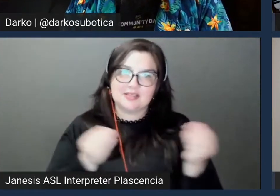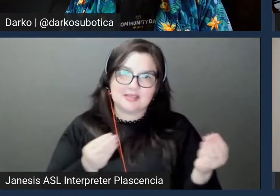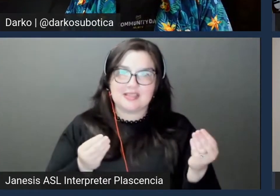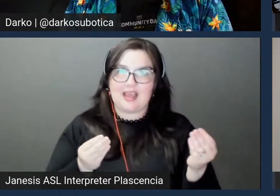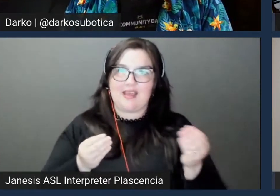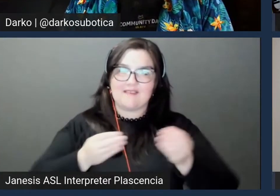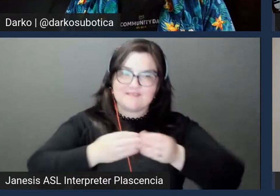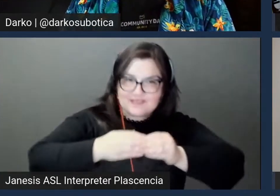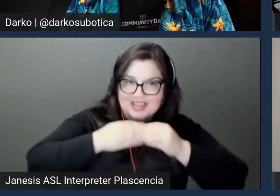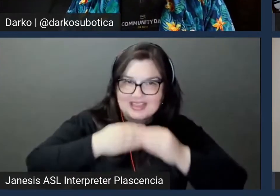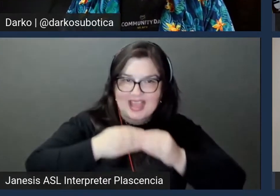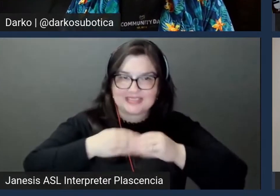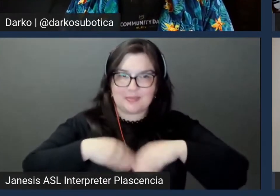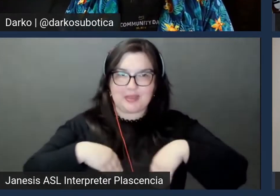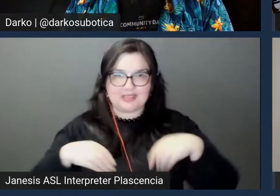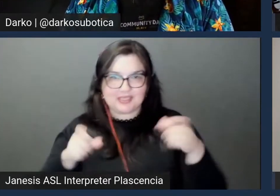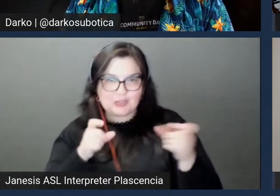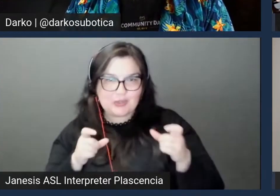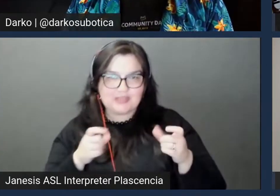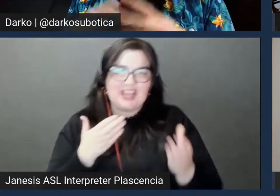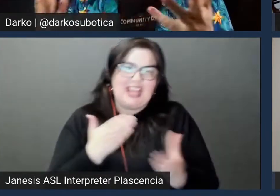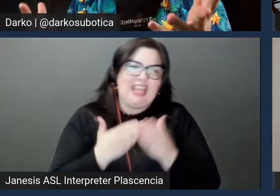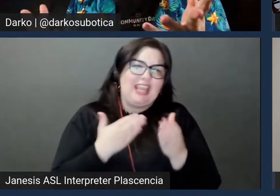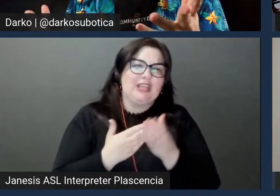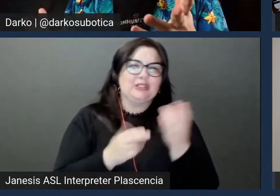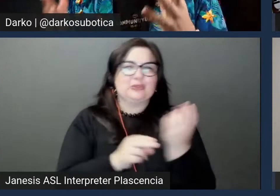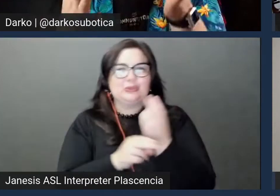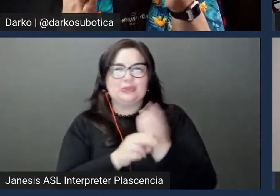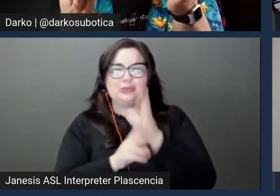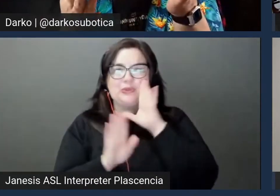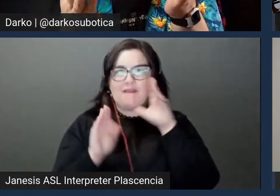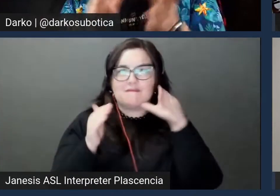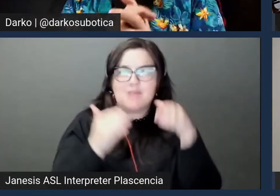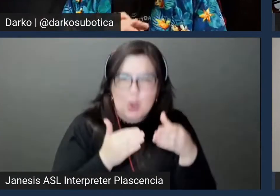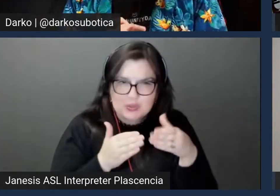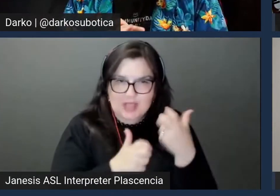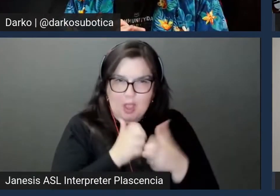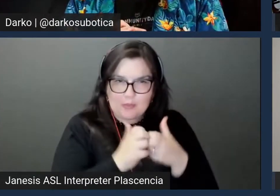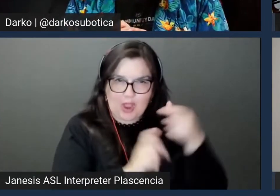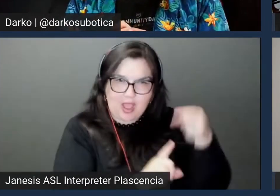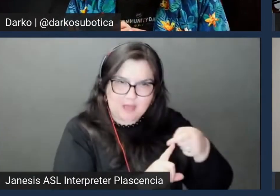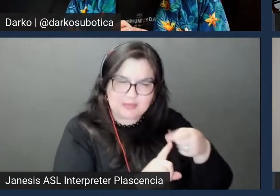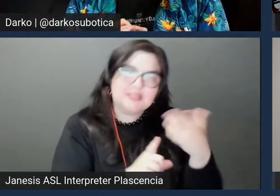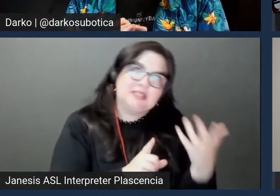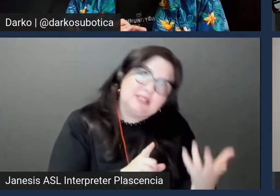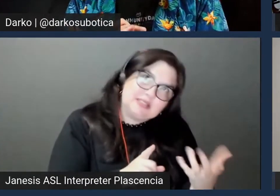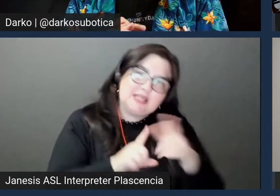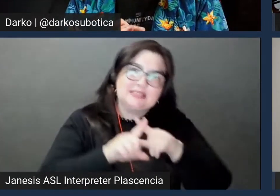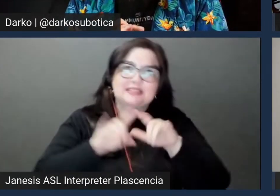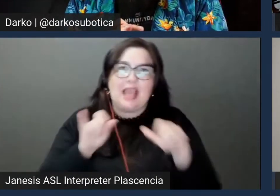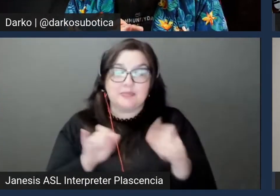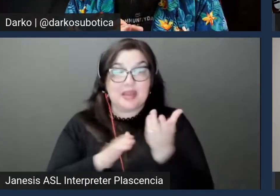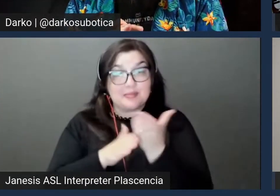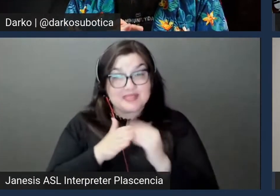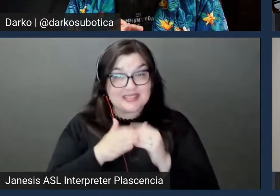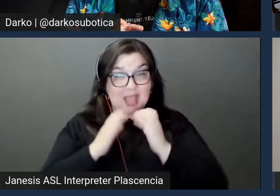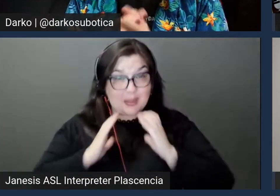and control for like ease of use and focusing on your problem statement. But at the same time, there are some customers who want to run